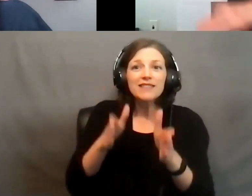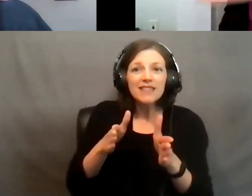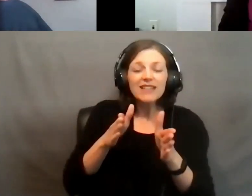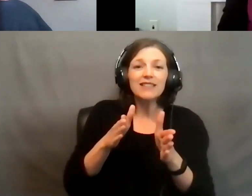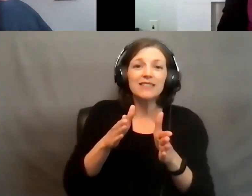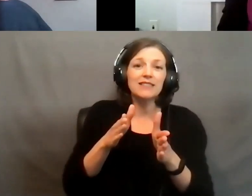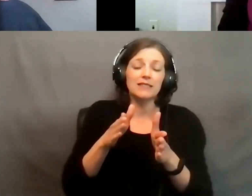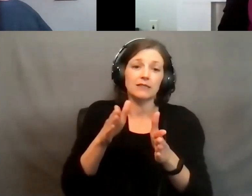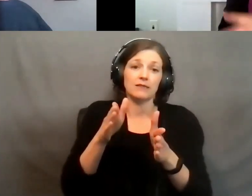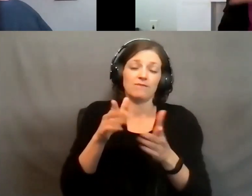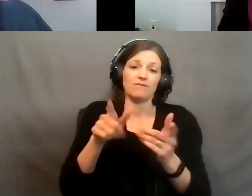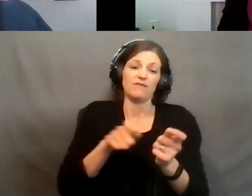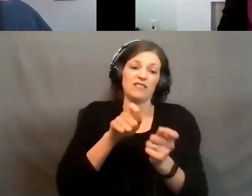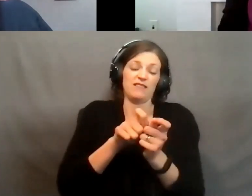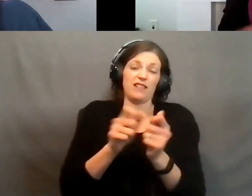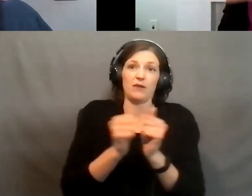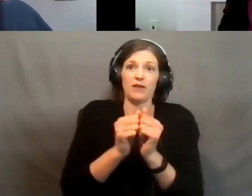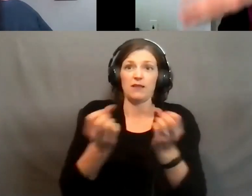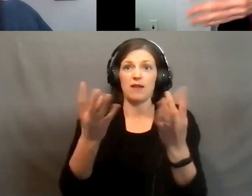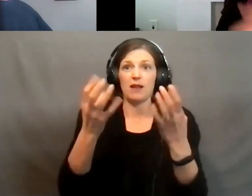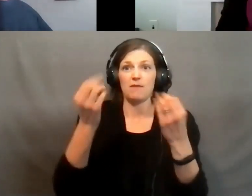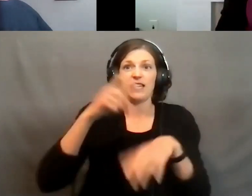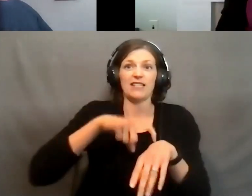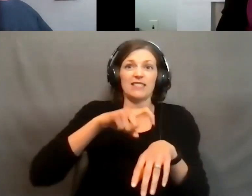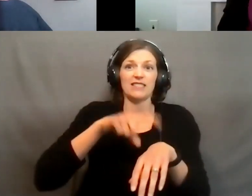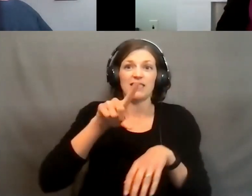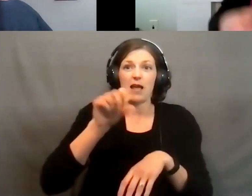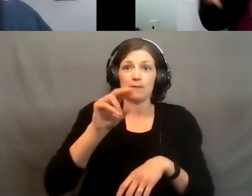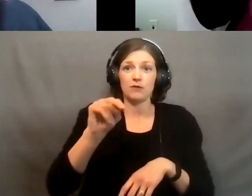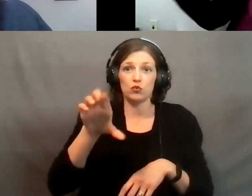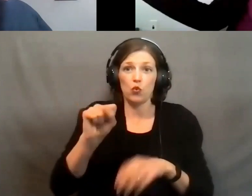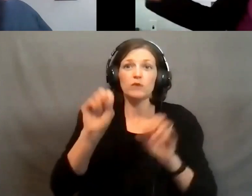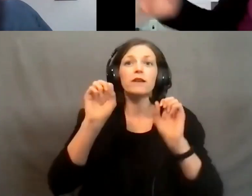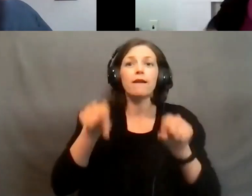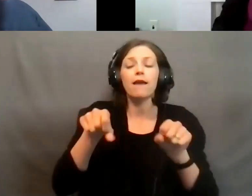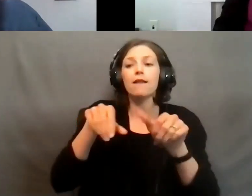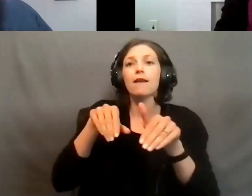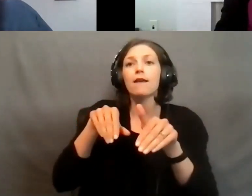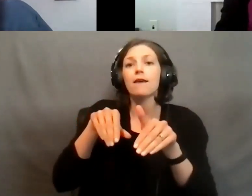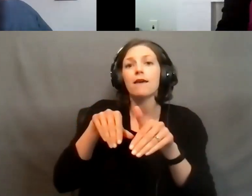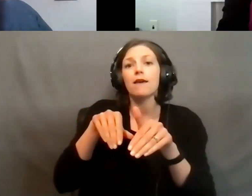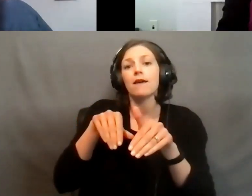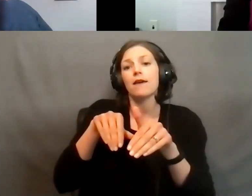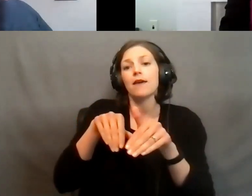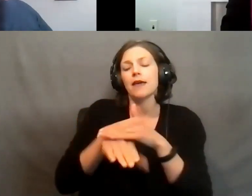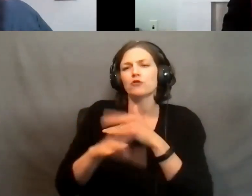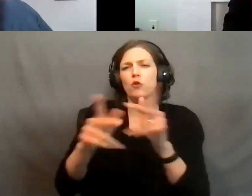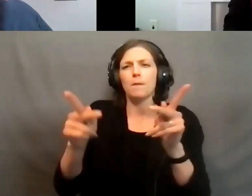many different time zones, to go in to a place on the map . If you can show that map